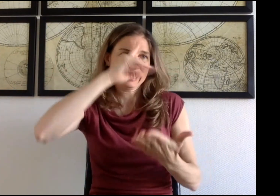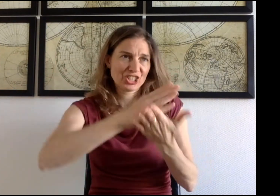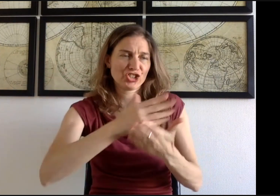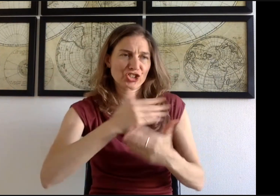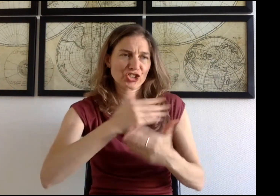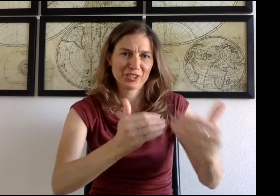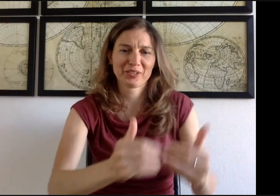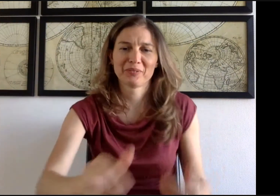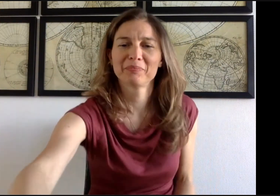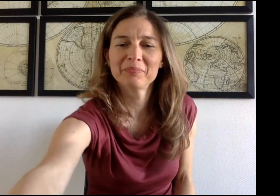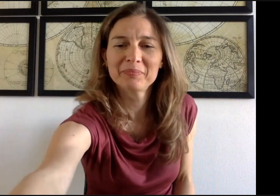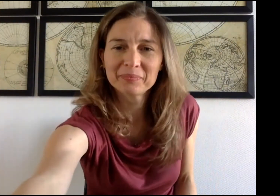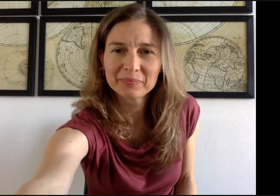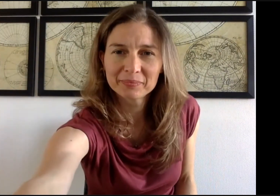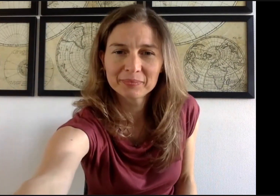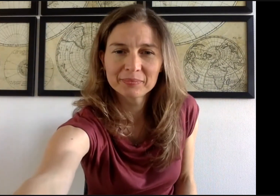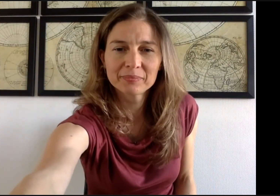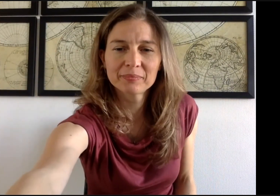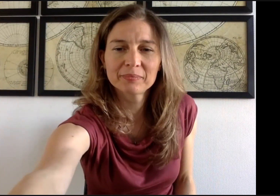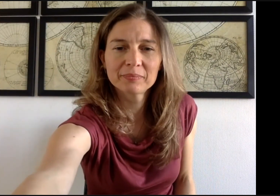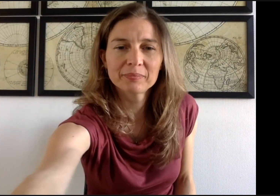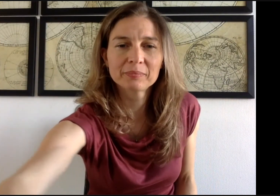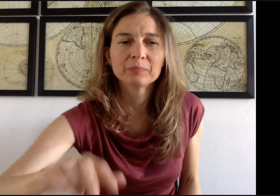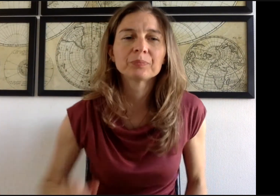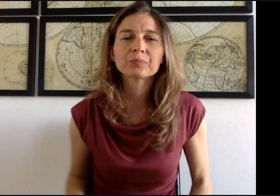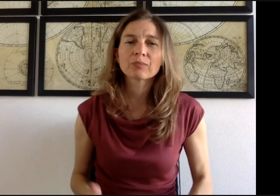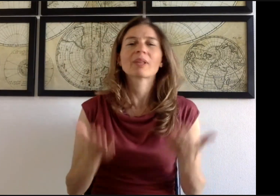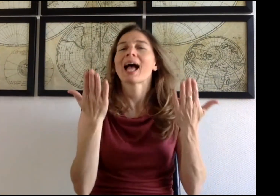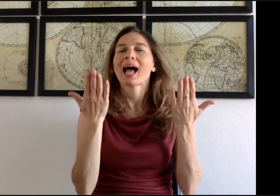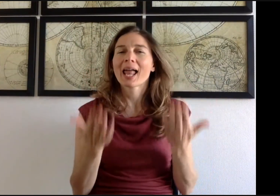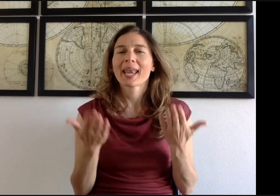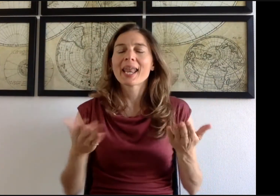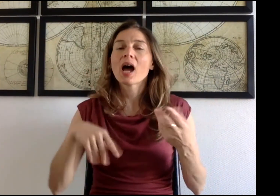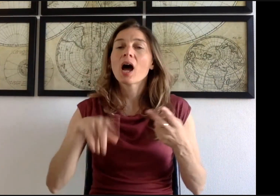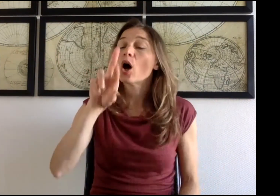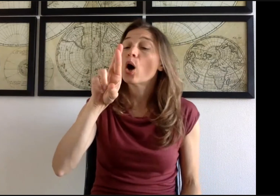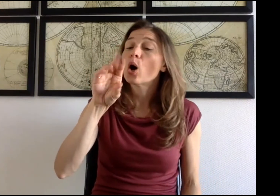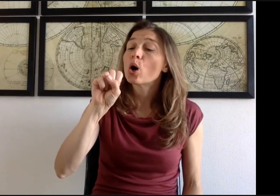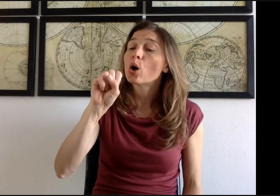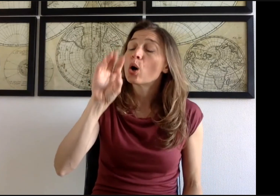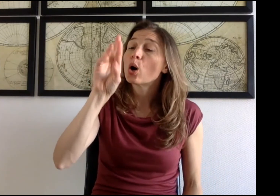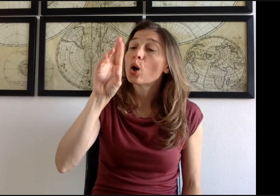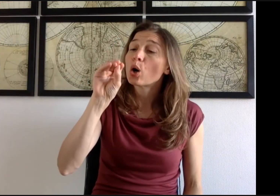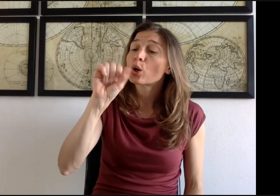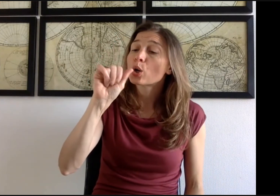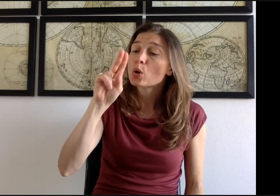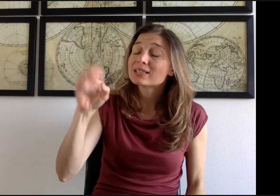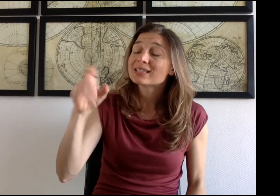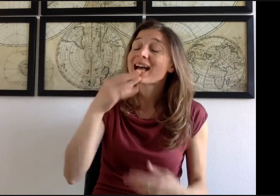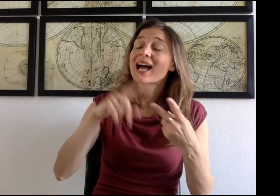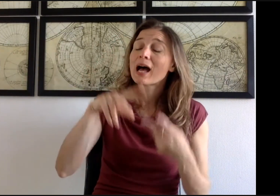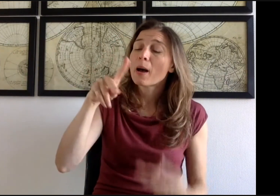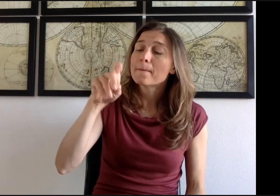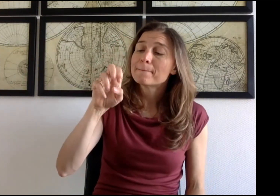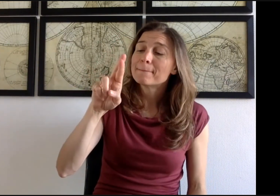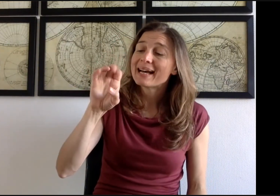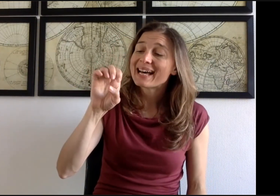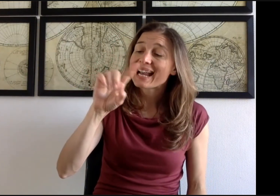I want to check if Bujar and Shpresa are already available to speak.